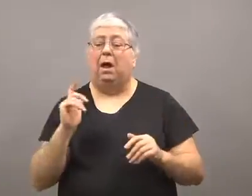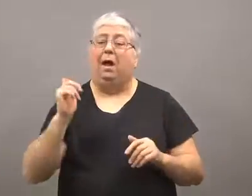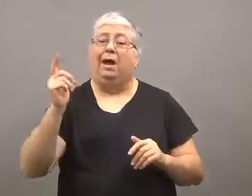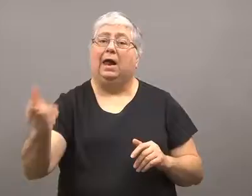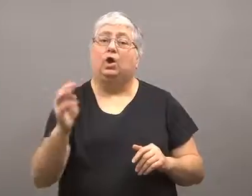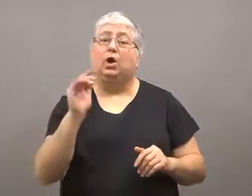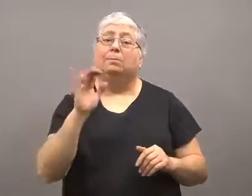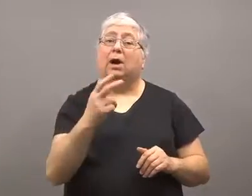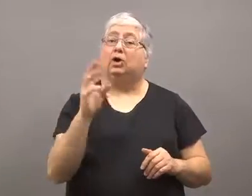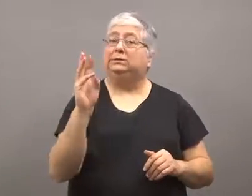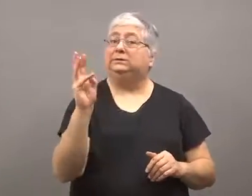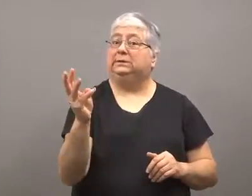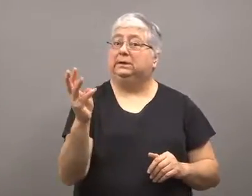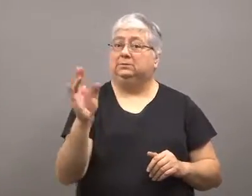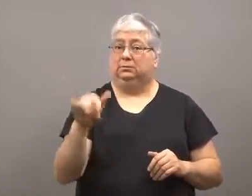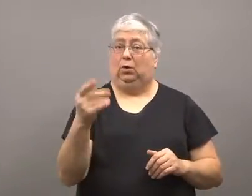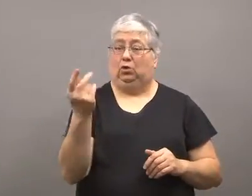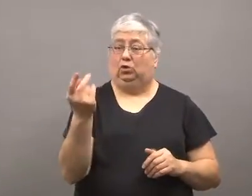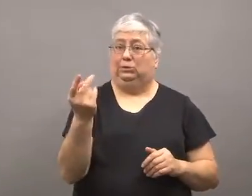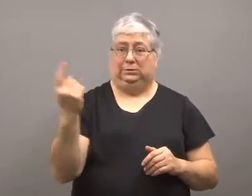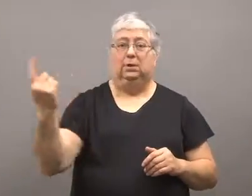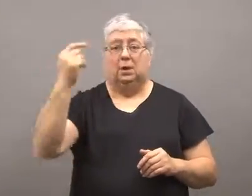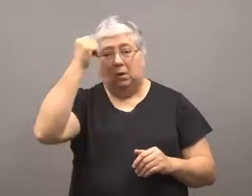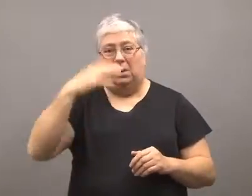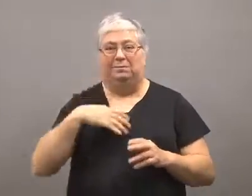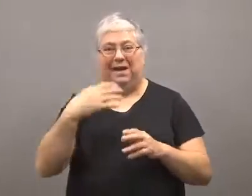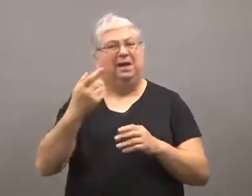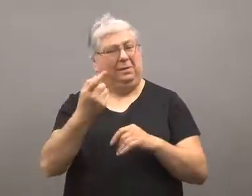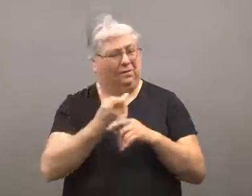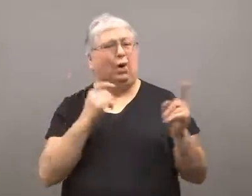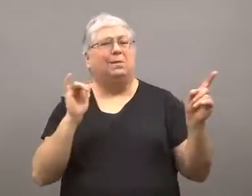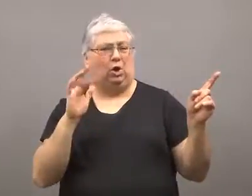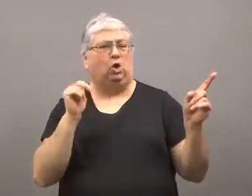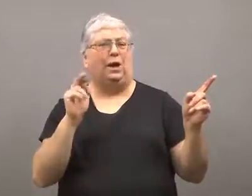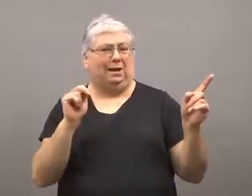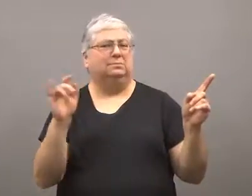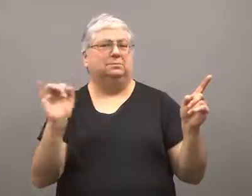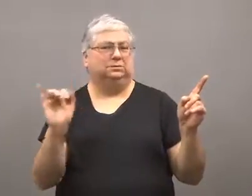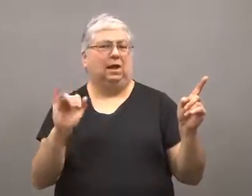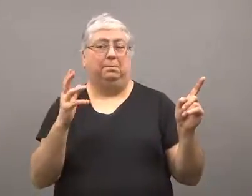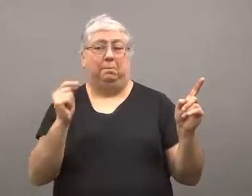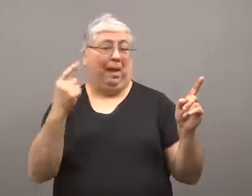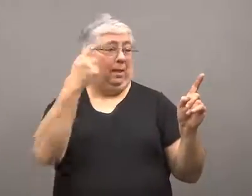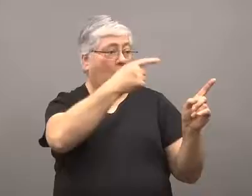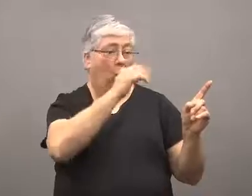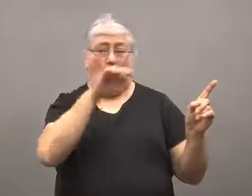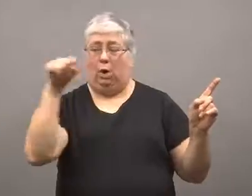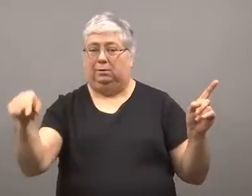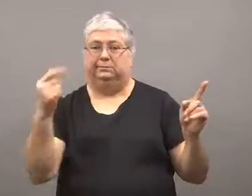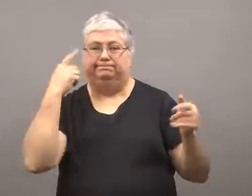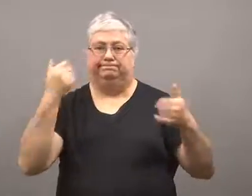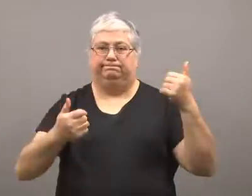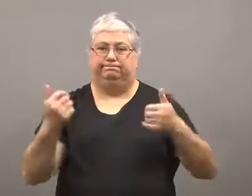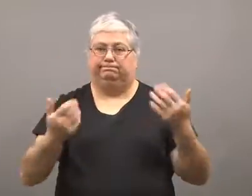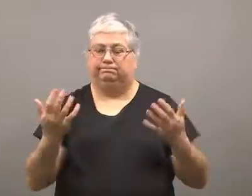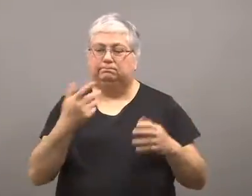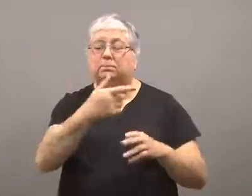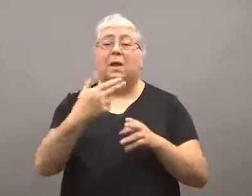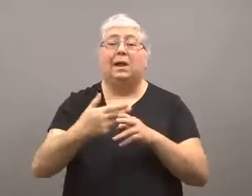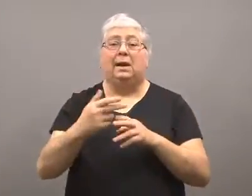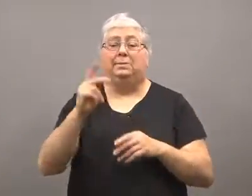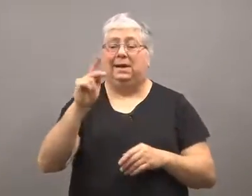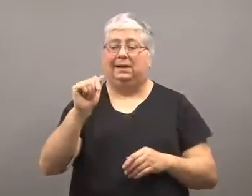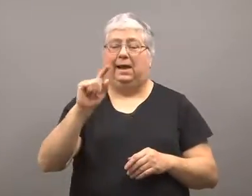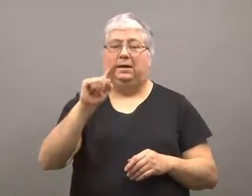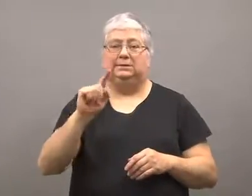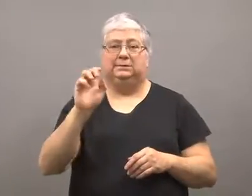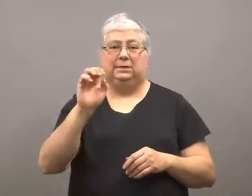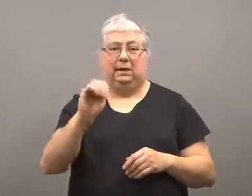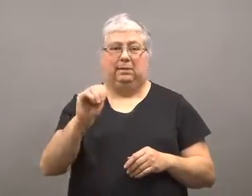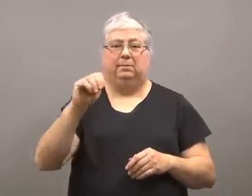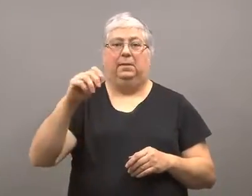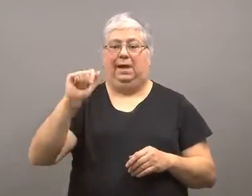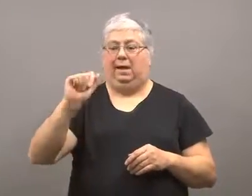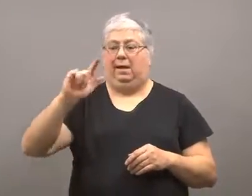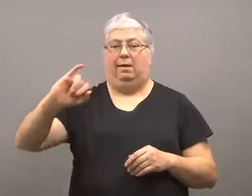Later on, on Thursday, March 6, a third Iranian man, either in Iran or in Malaysia,